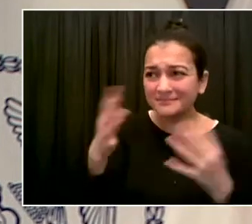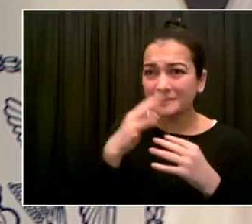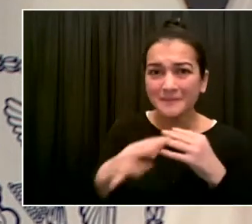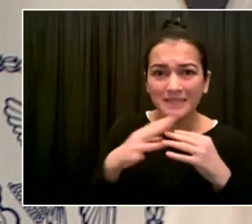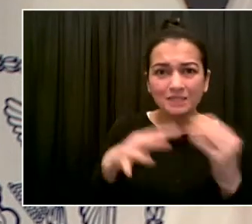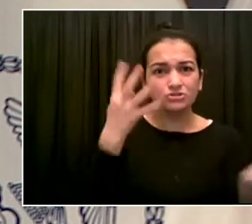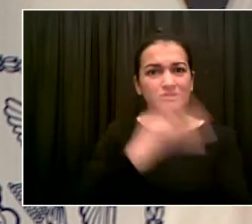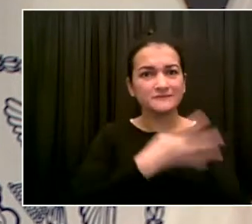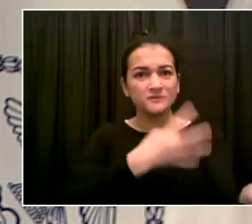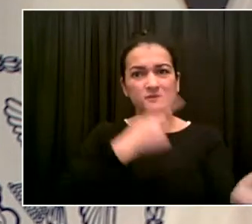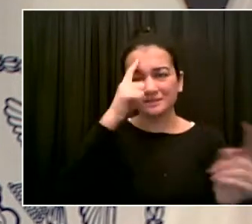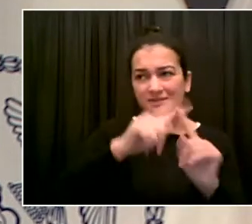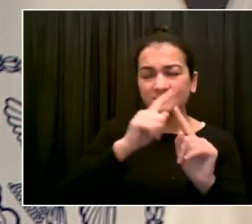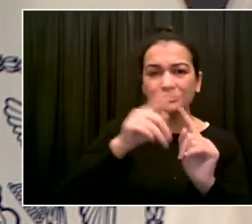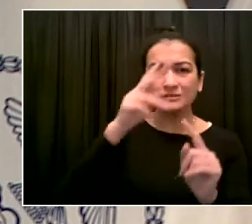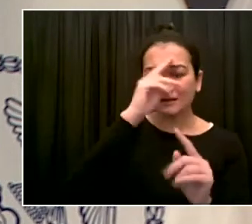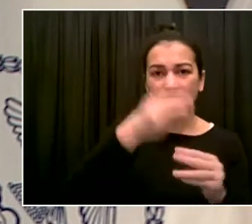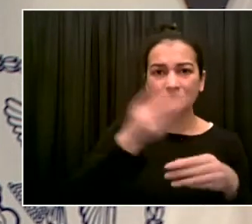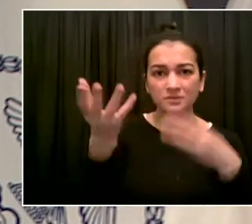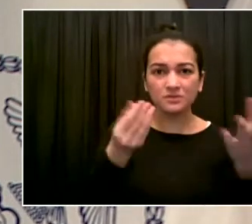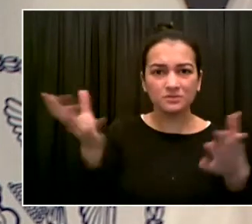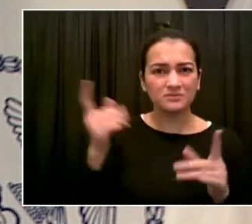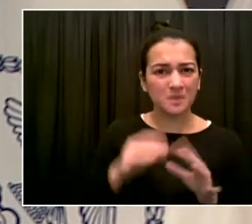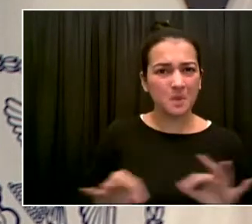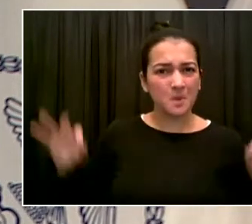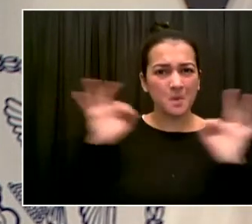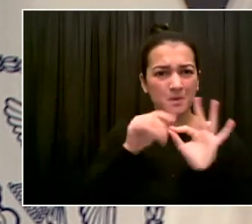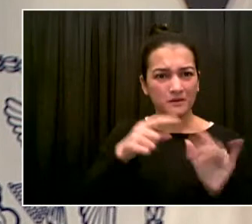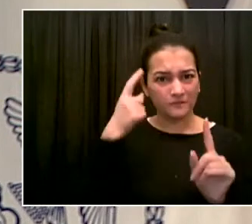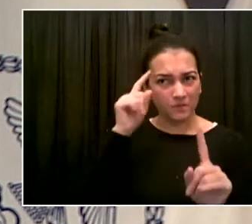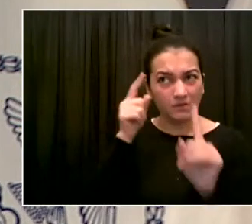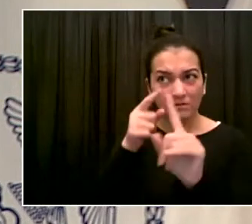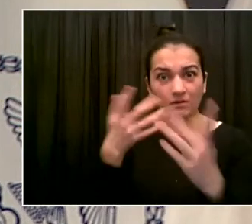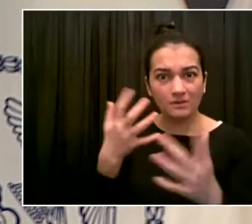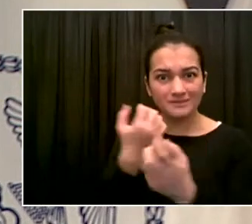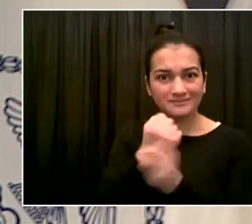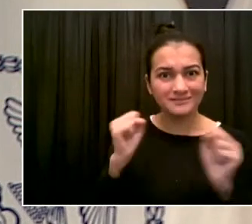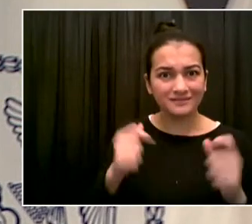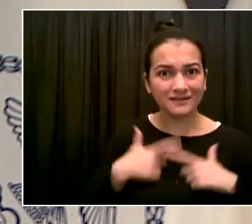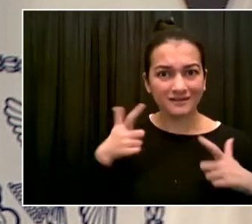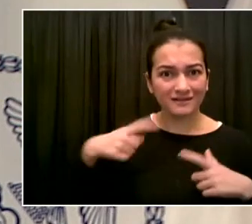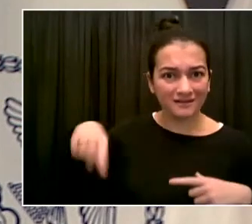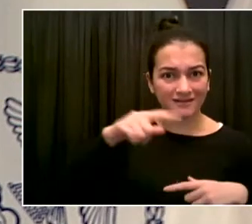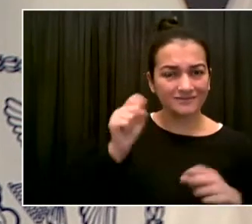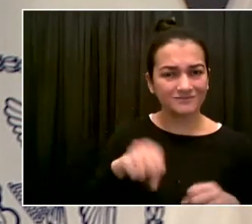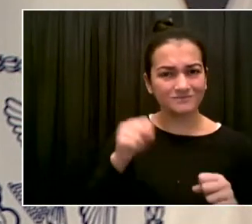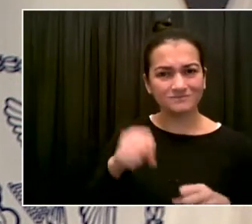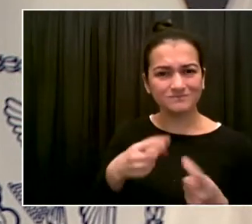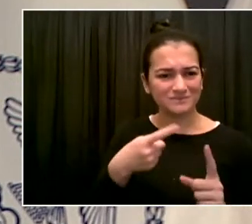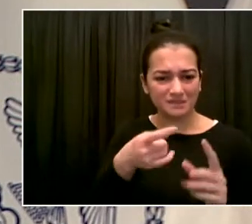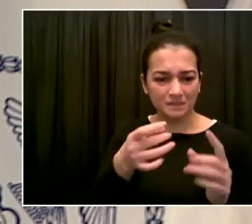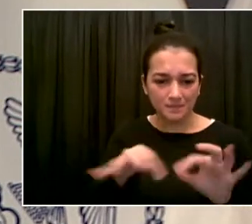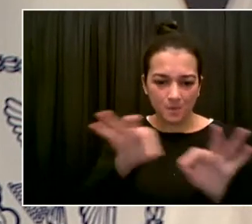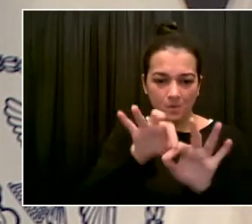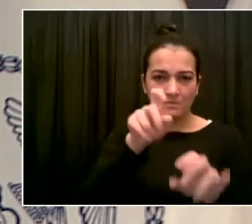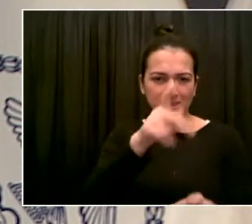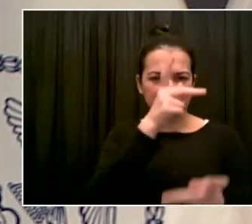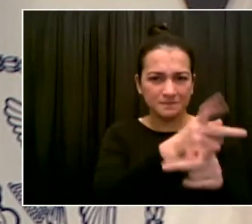THERE IS A DESPITE A SUPPLY OF BLOOD AND HAS TO BE STRONG AND SUSTAINABLE AND